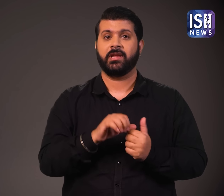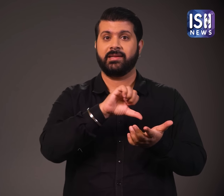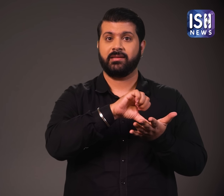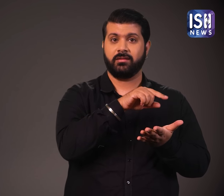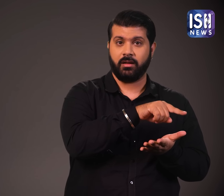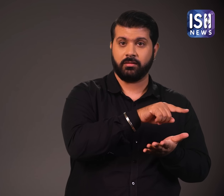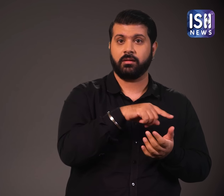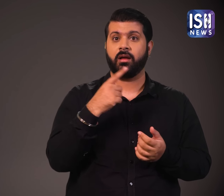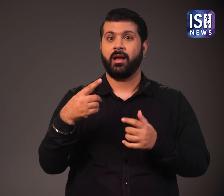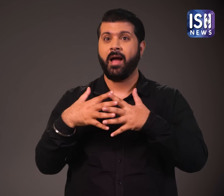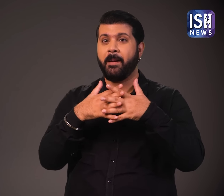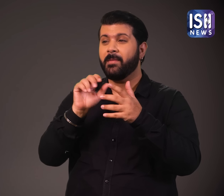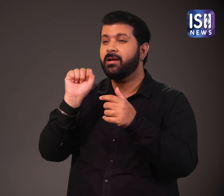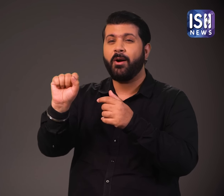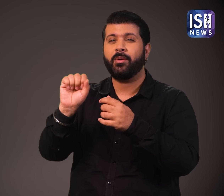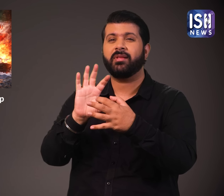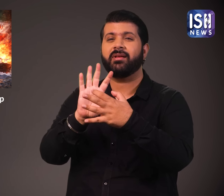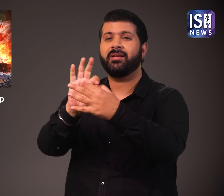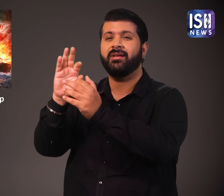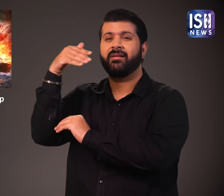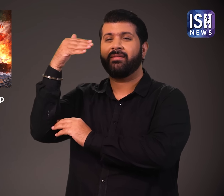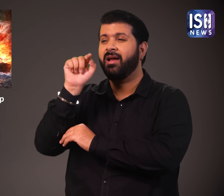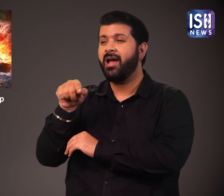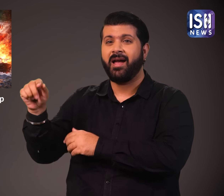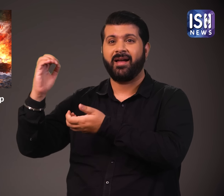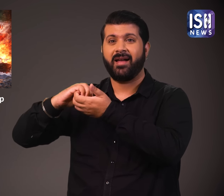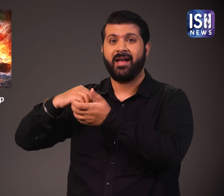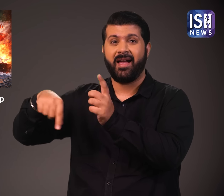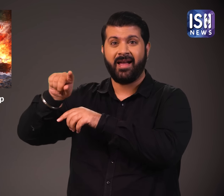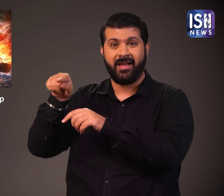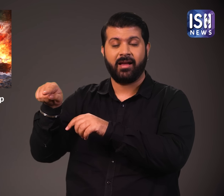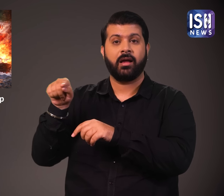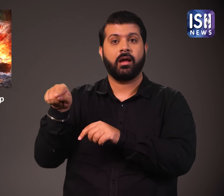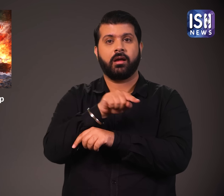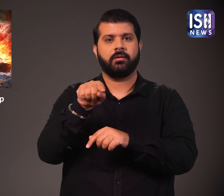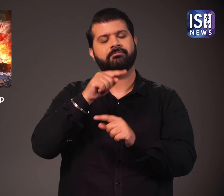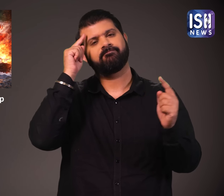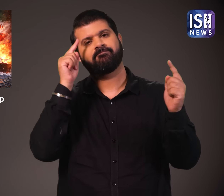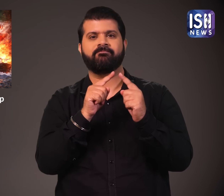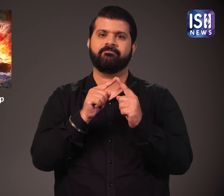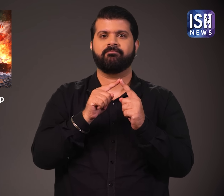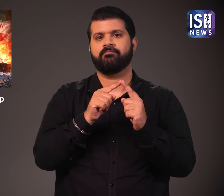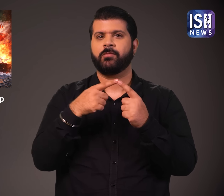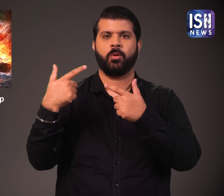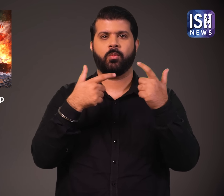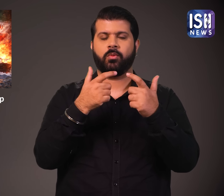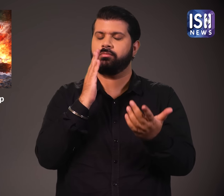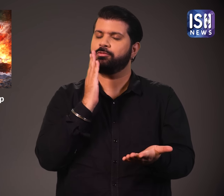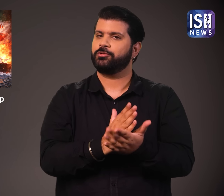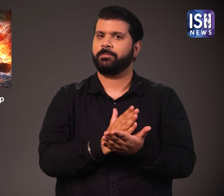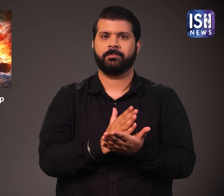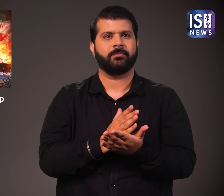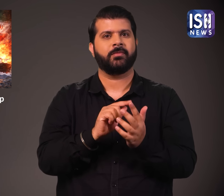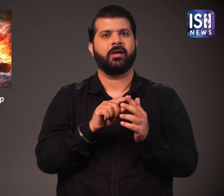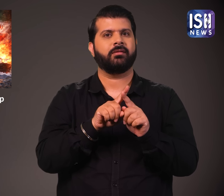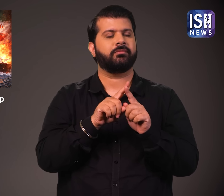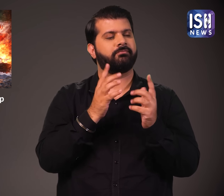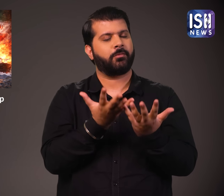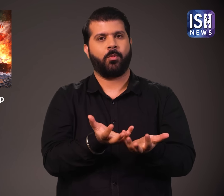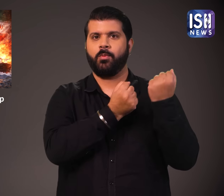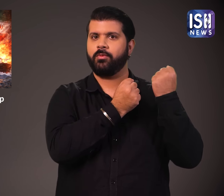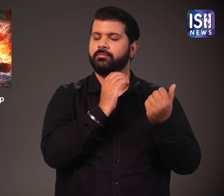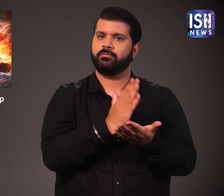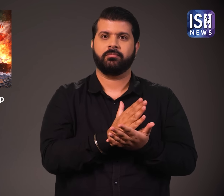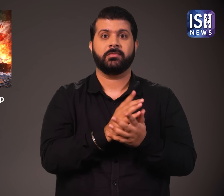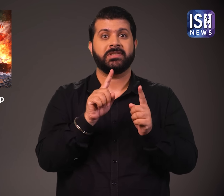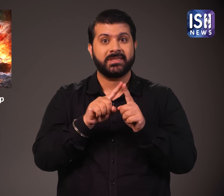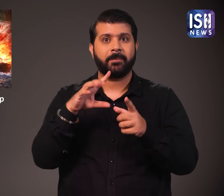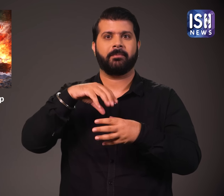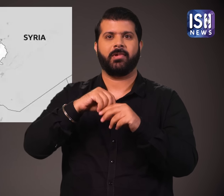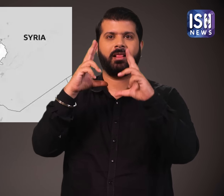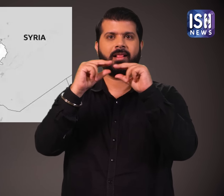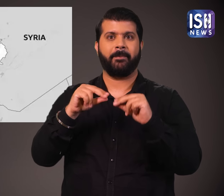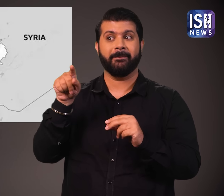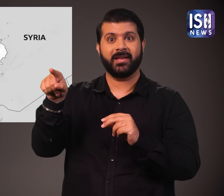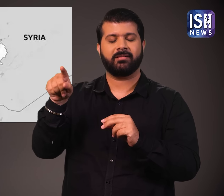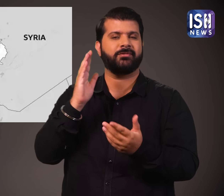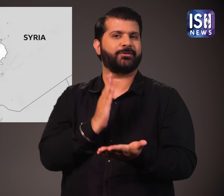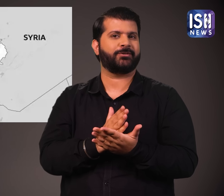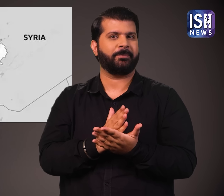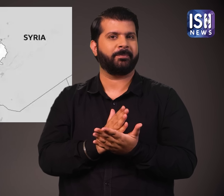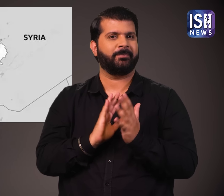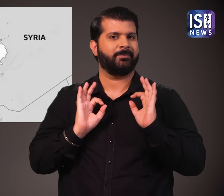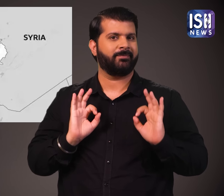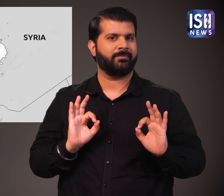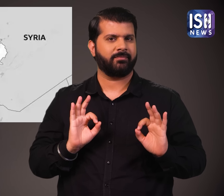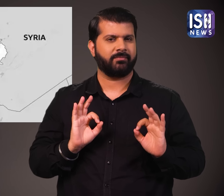Iran, the U.S., and their allies had agreed to an immediate ceasefire everywhere, including Lebanon.